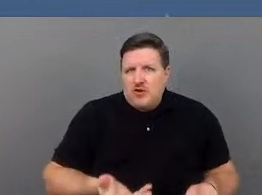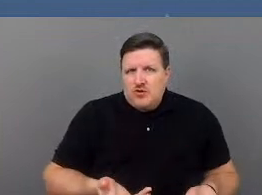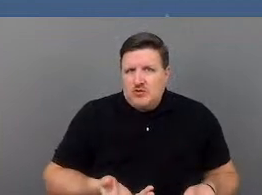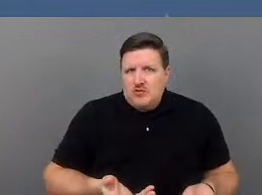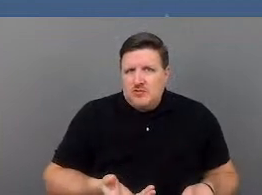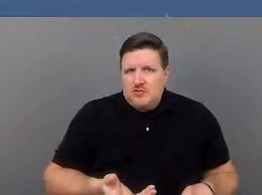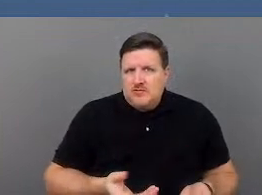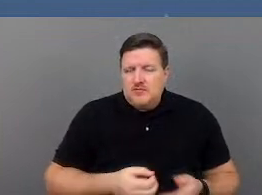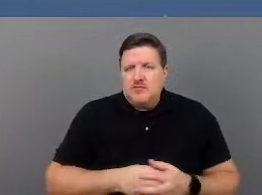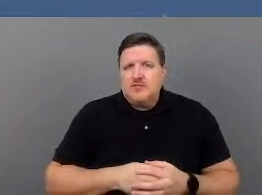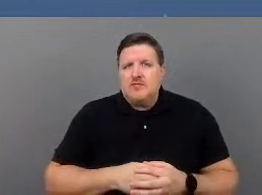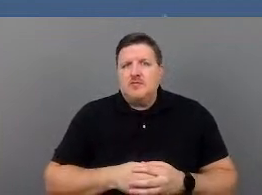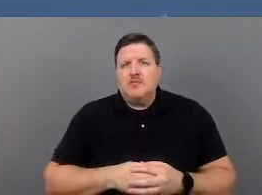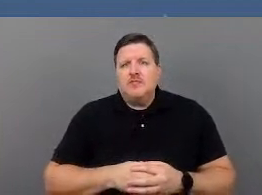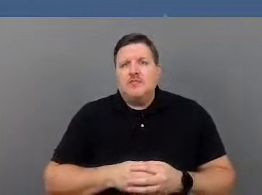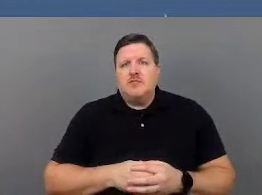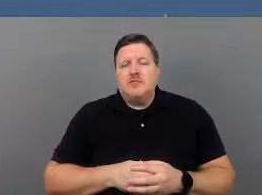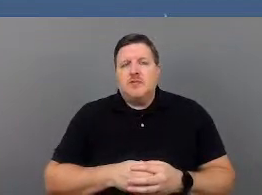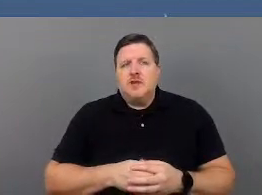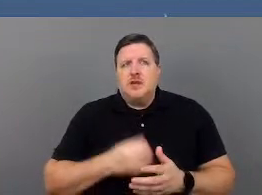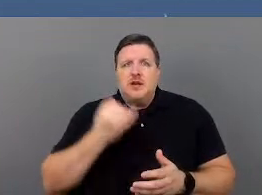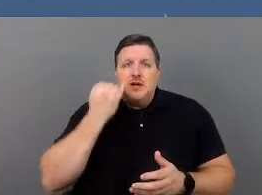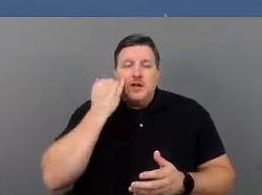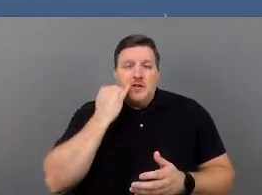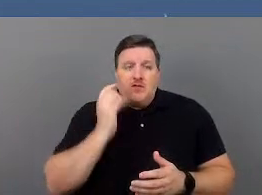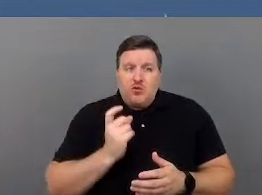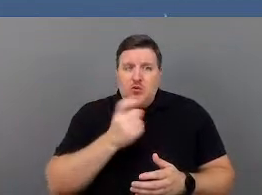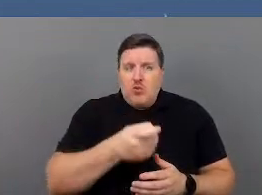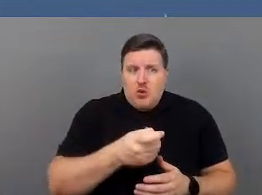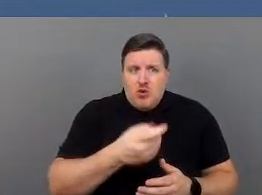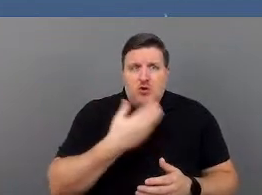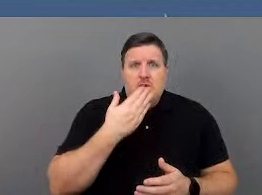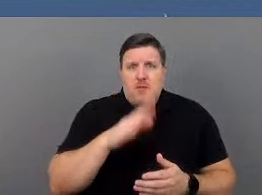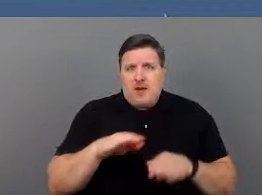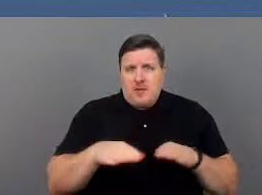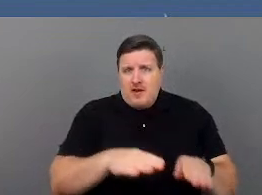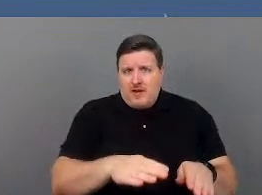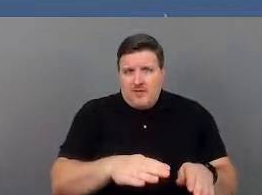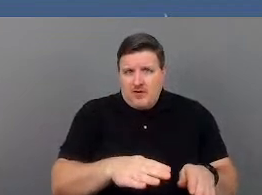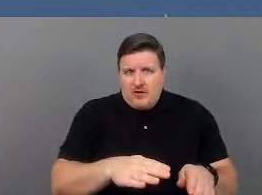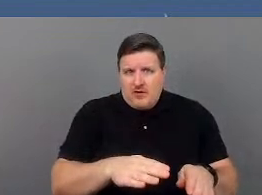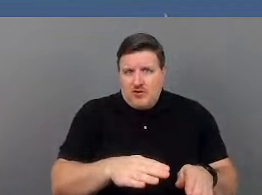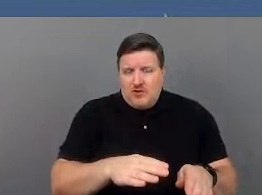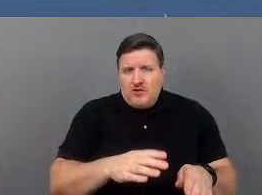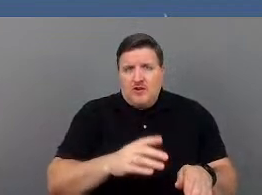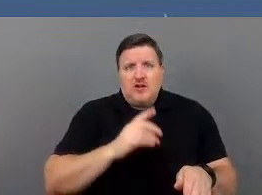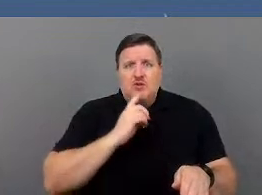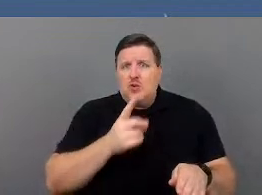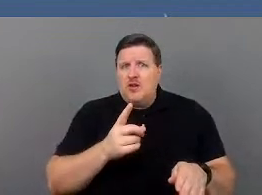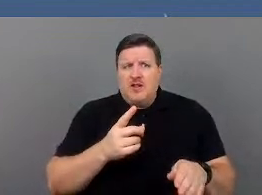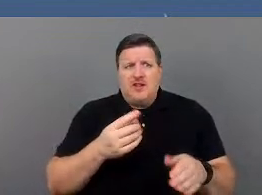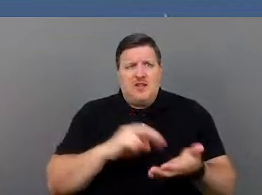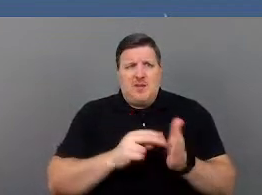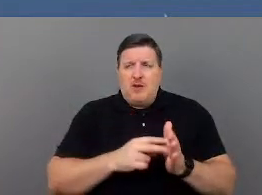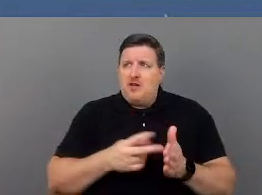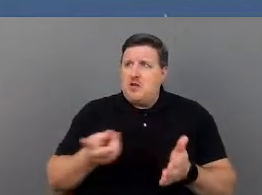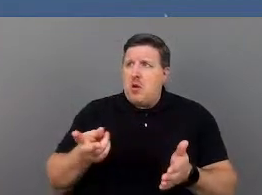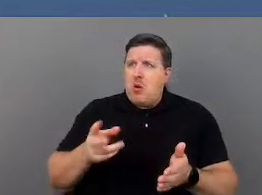THE SAME THING AND INSANITY IS DOING THE SAME THING EXPECTING A DIFFERENT OUTCOME.